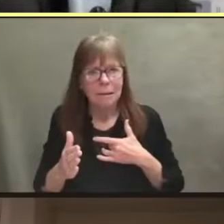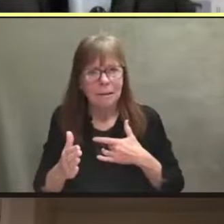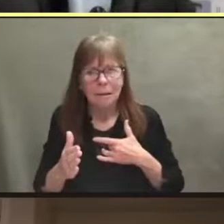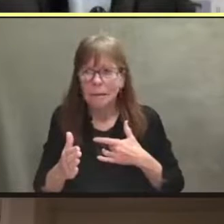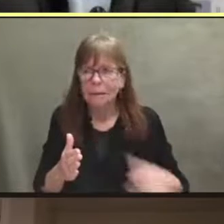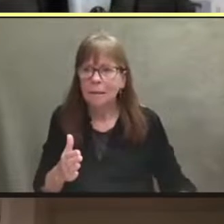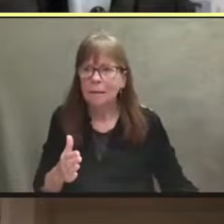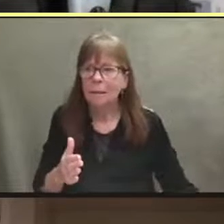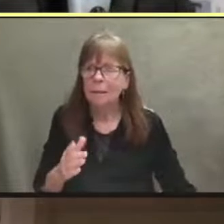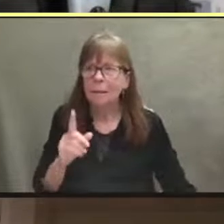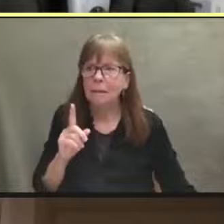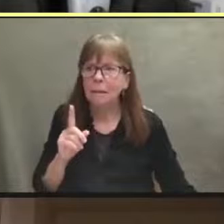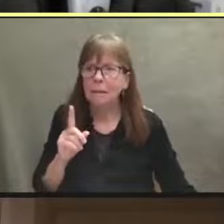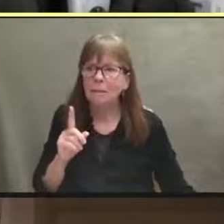really instructional here.